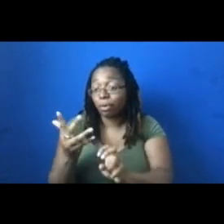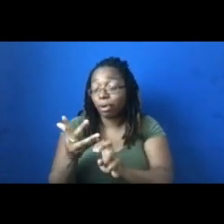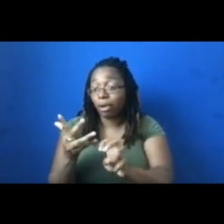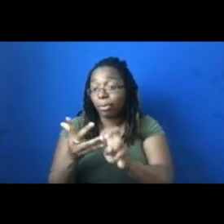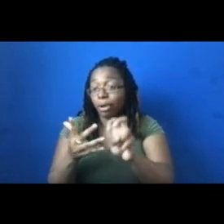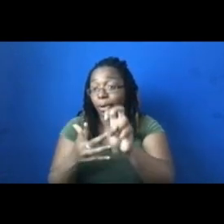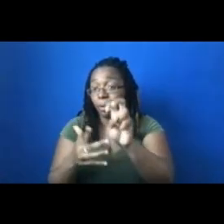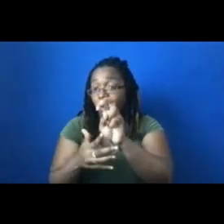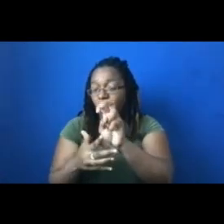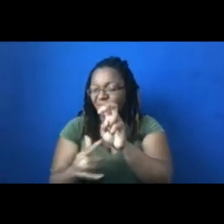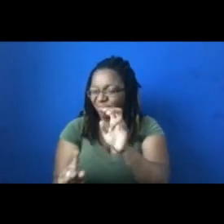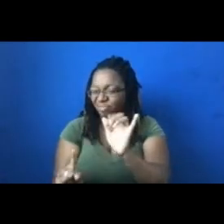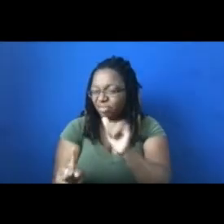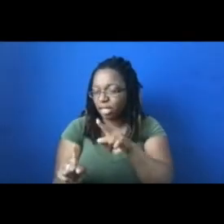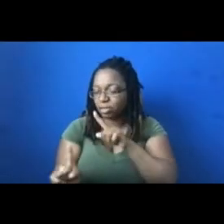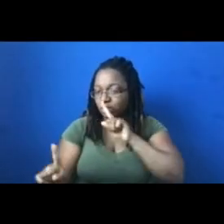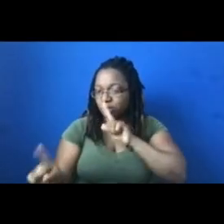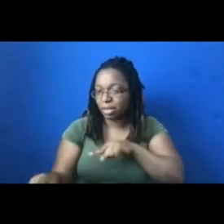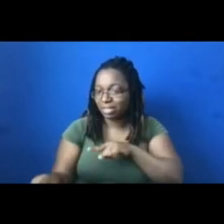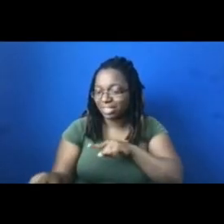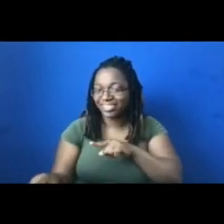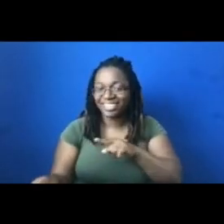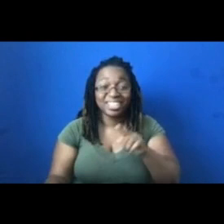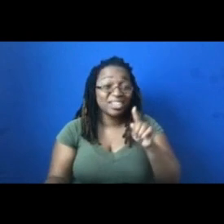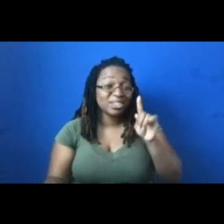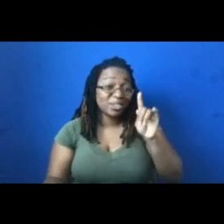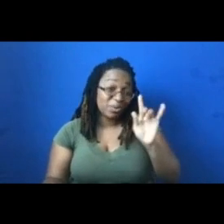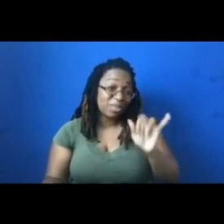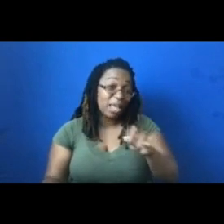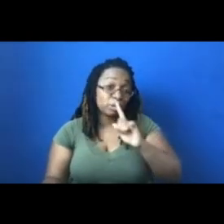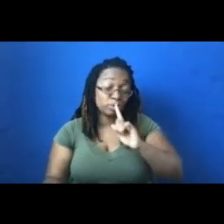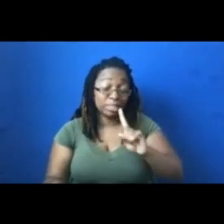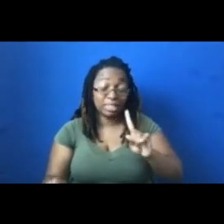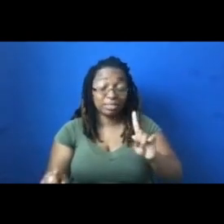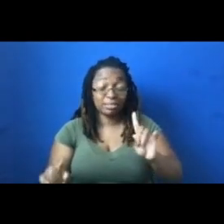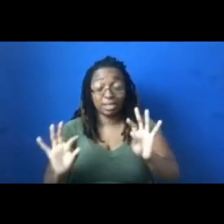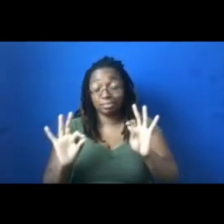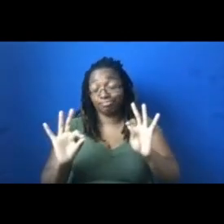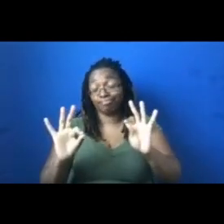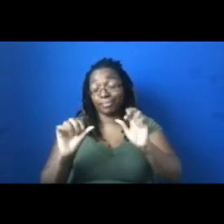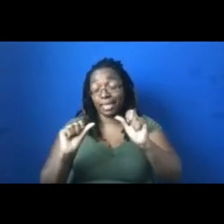an excellent, actually, very well framed. Two part question.